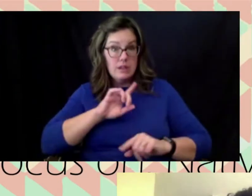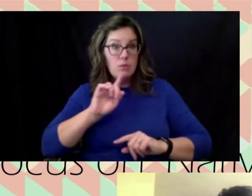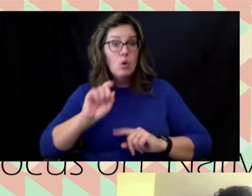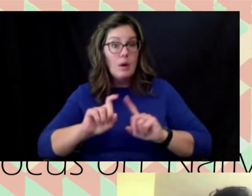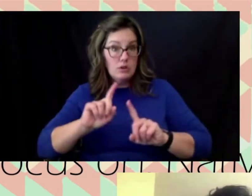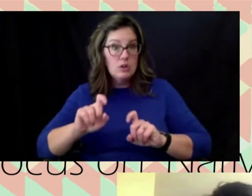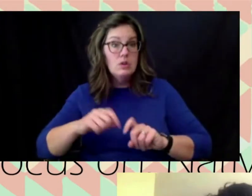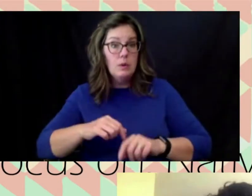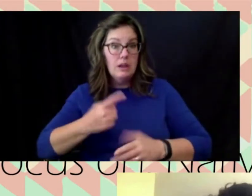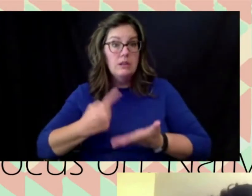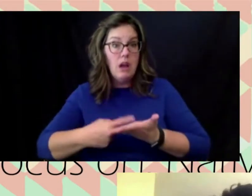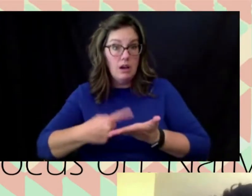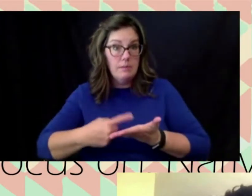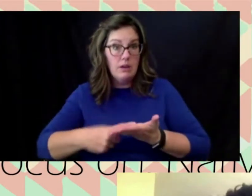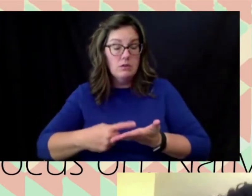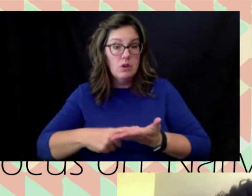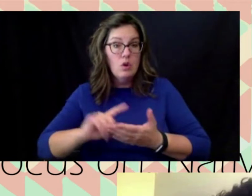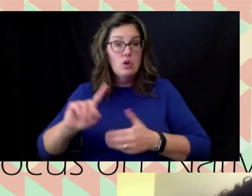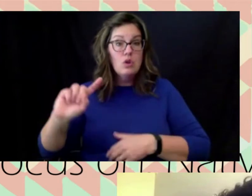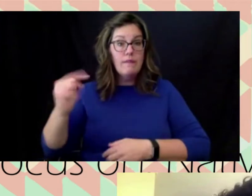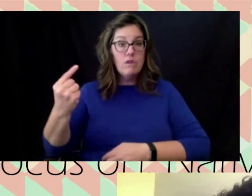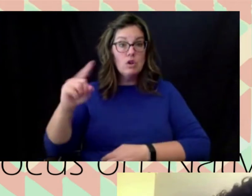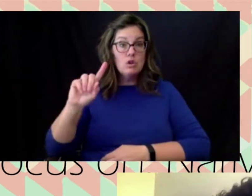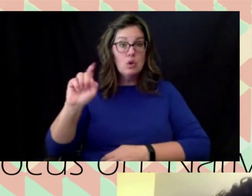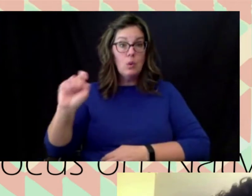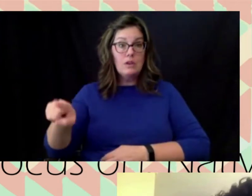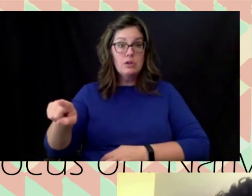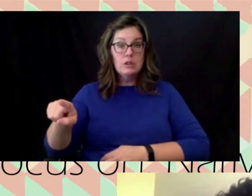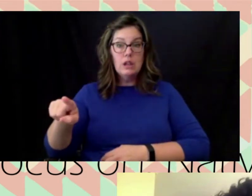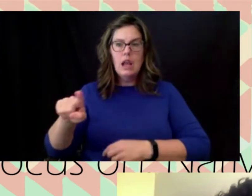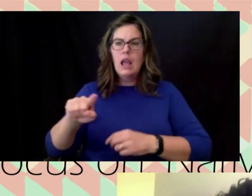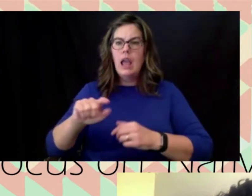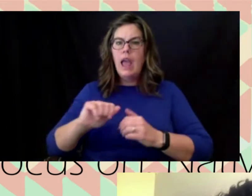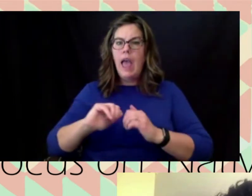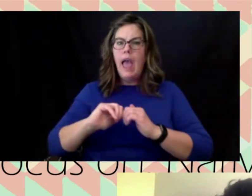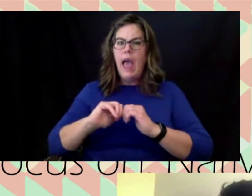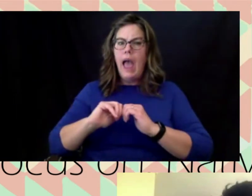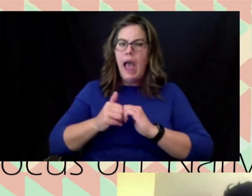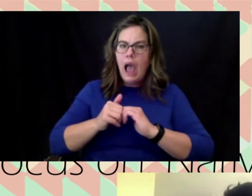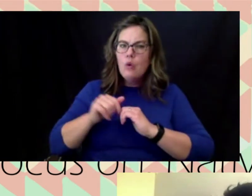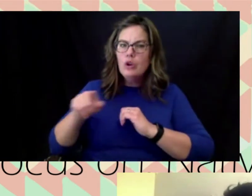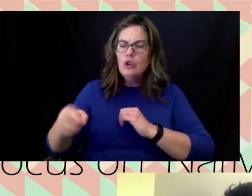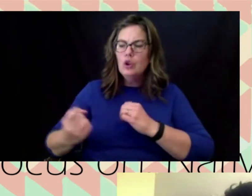talk about so the first question is um how are you advocating for mmiw which stands for missing